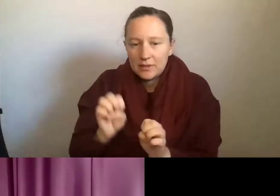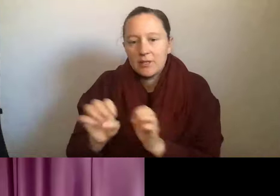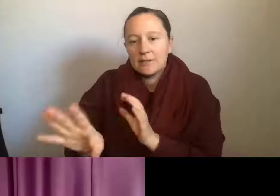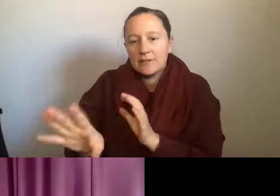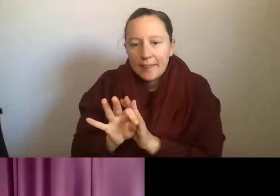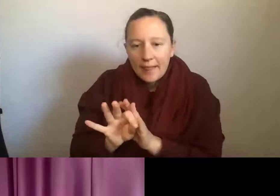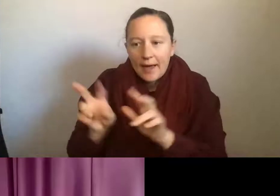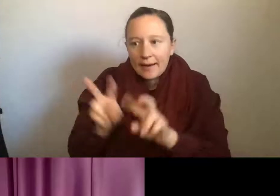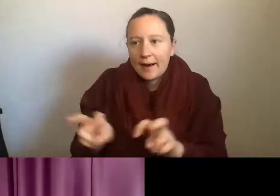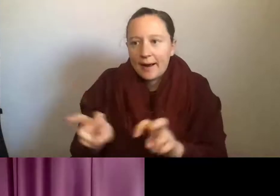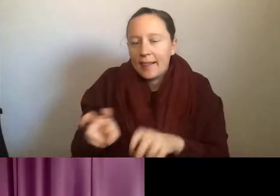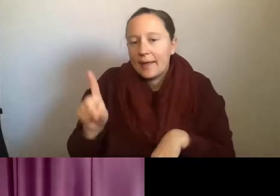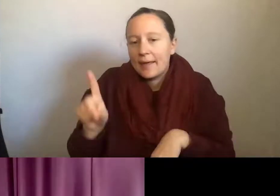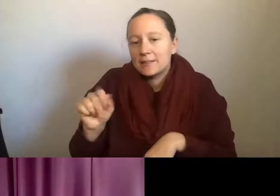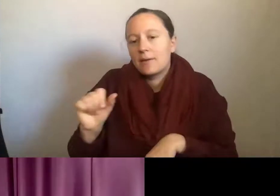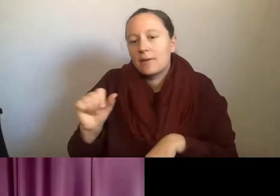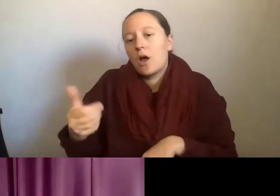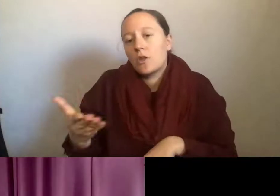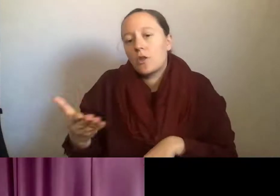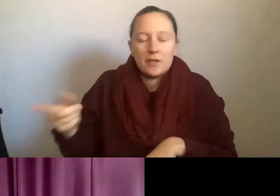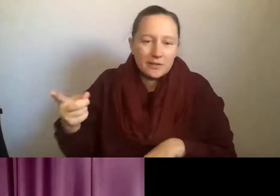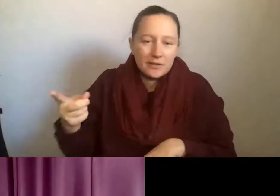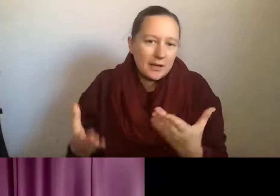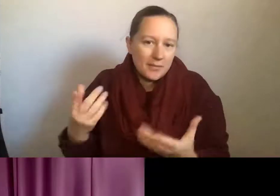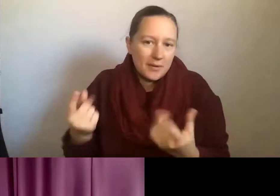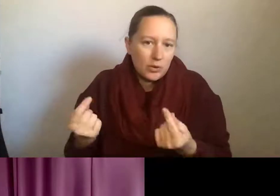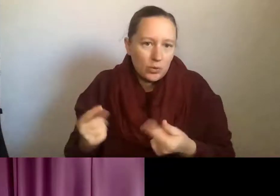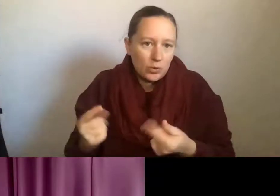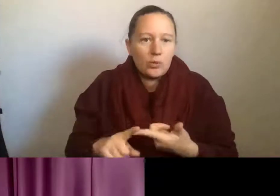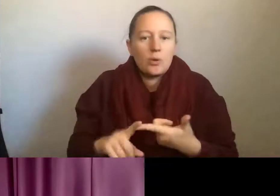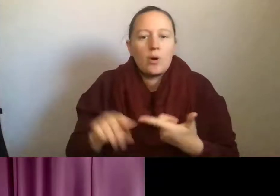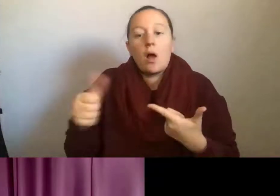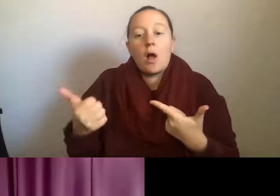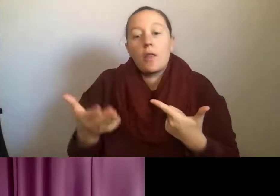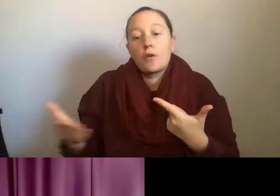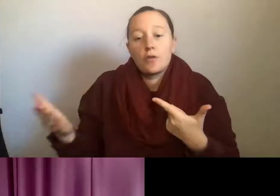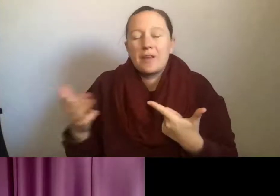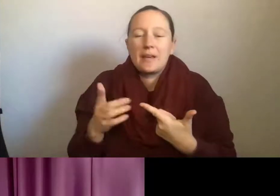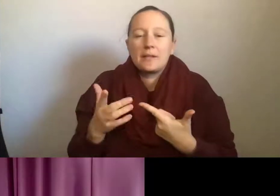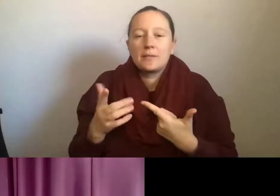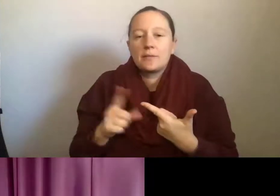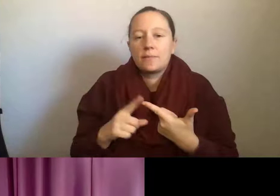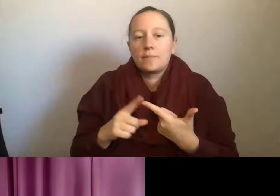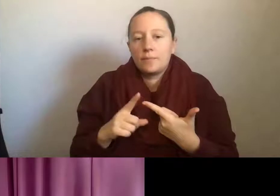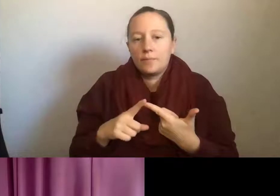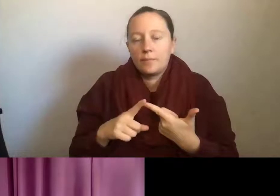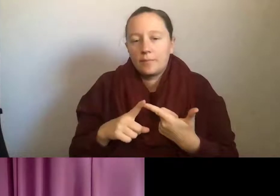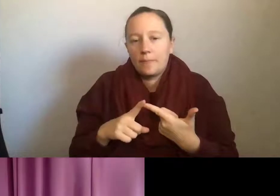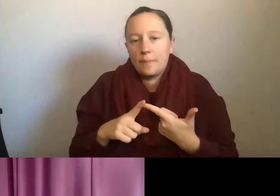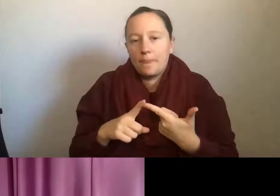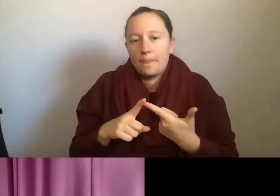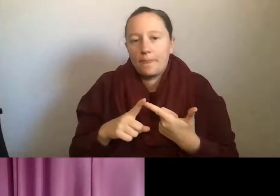and other things that they might be doing. And then, another important place to put this information is in your biosketch.